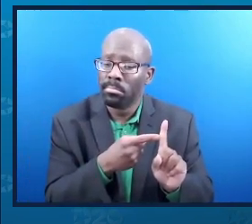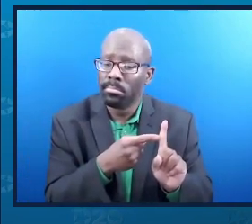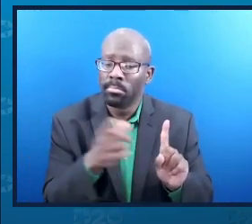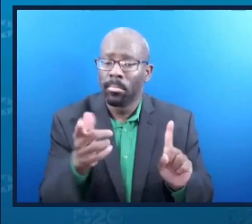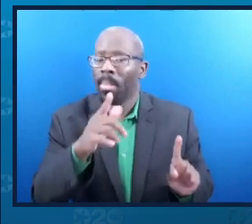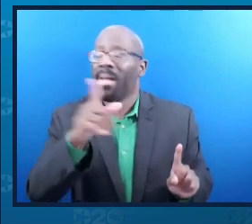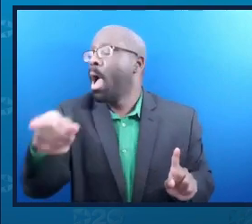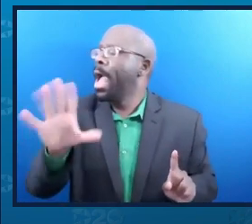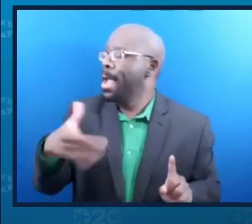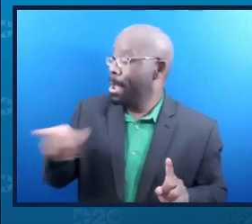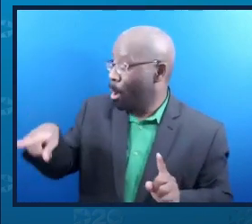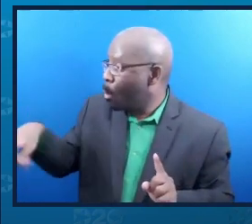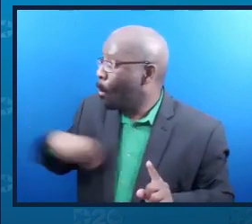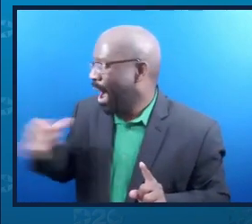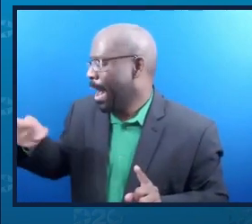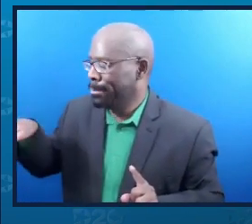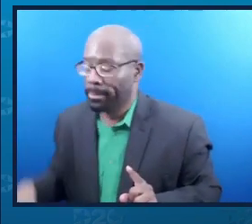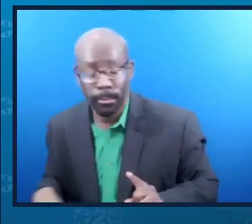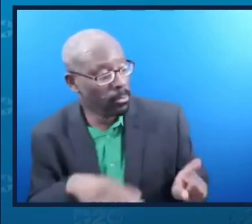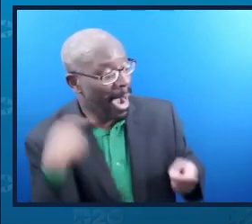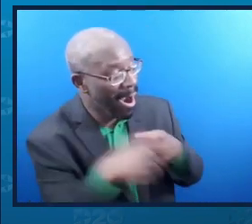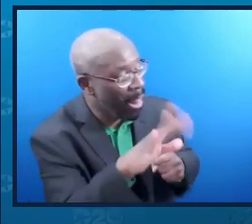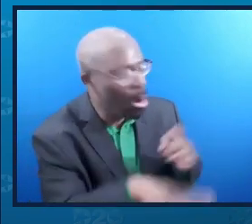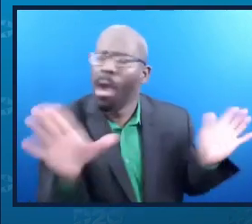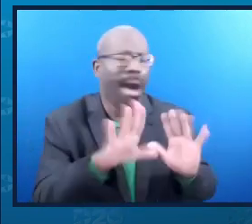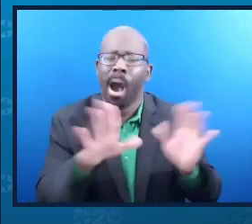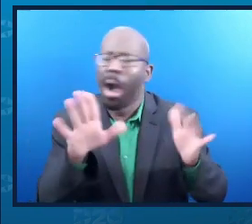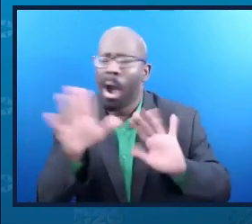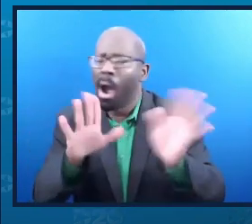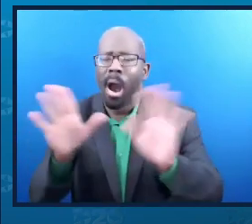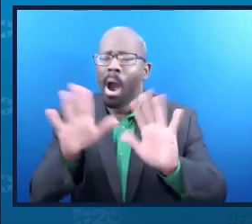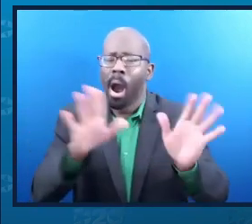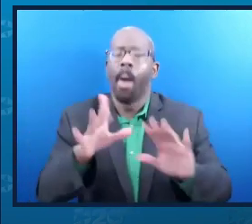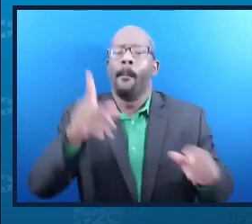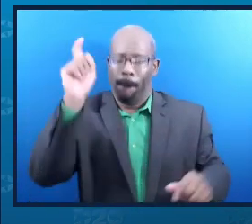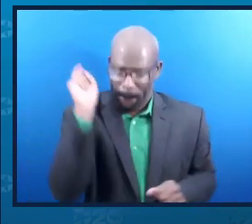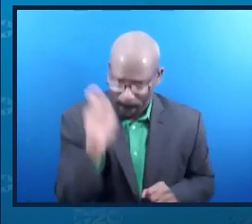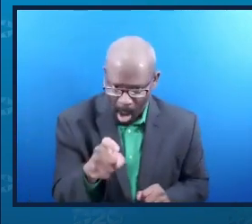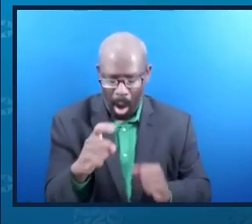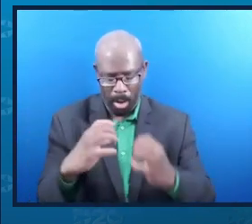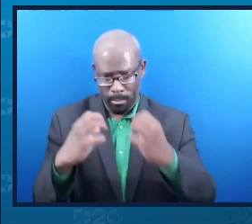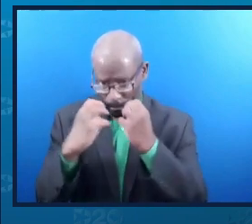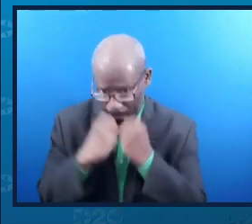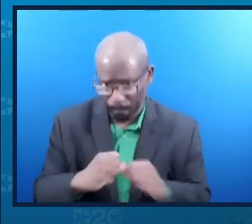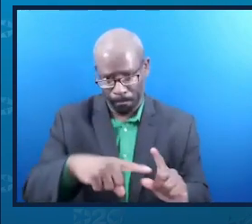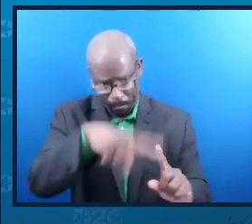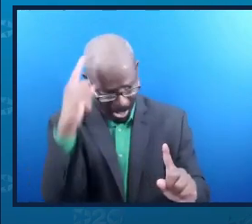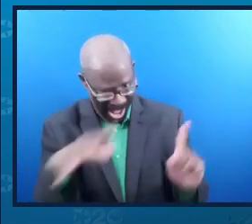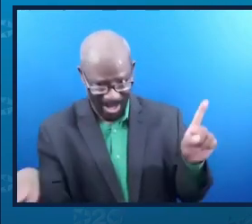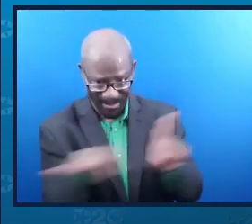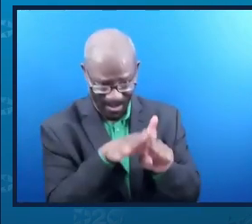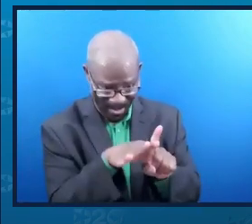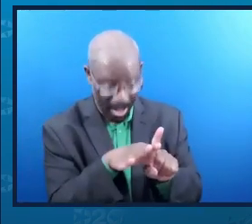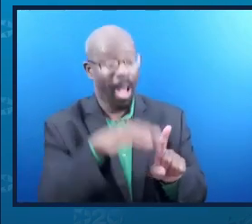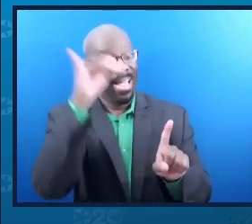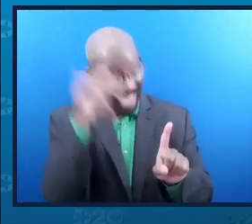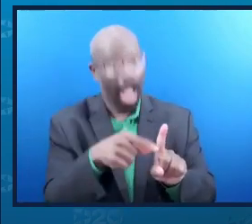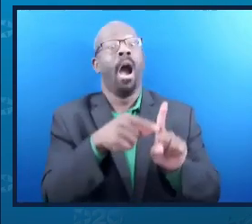LESS. SO THAT NO CHILD IN THIS COUNTRY FEELS THE CONTINUING STING RACE IM.